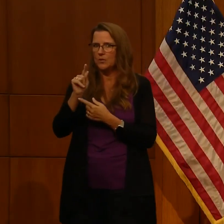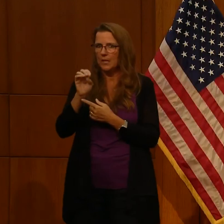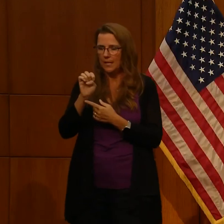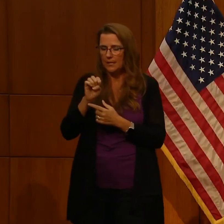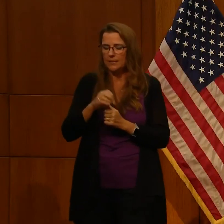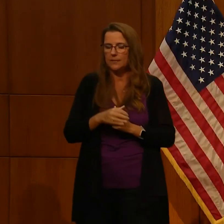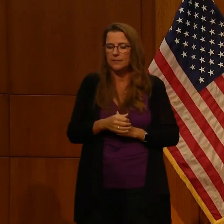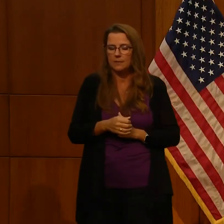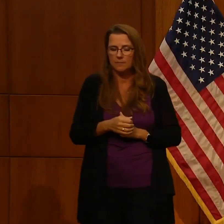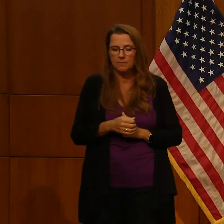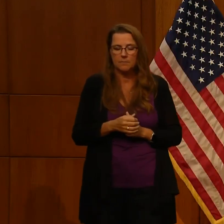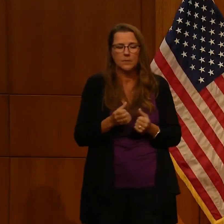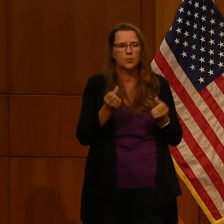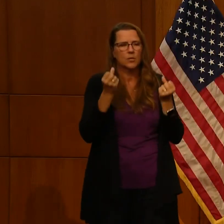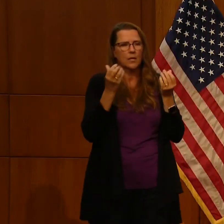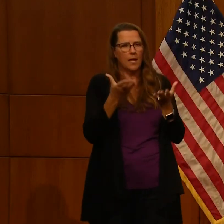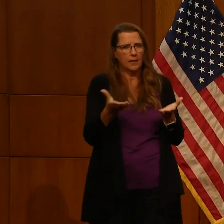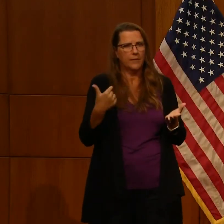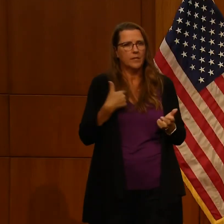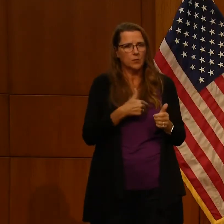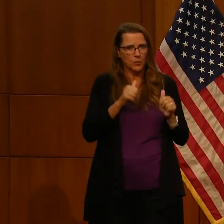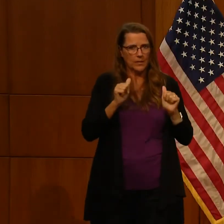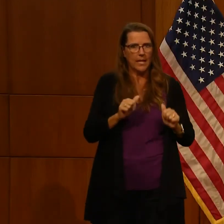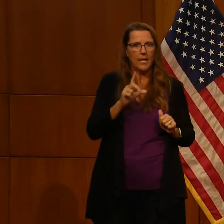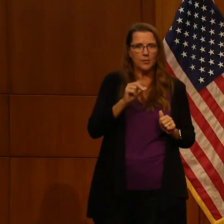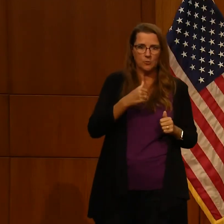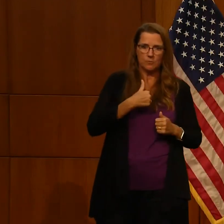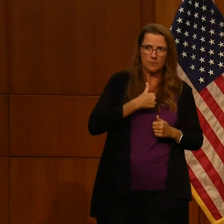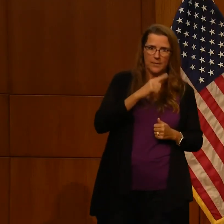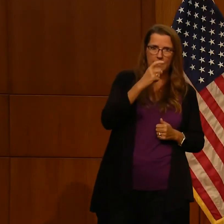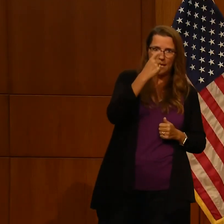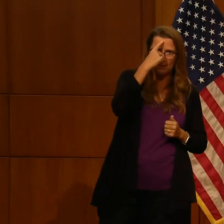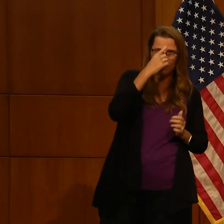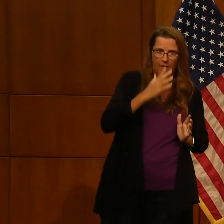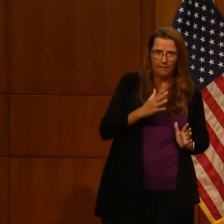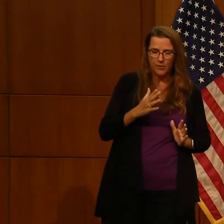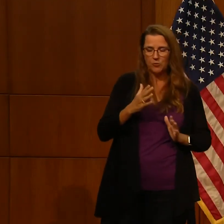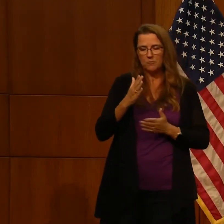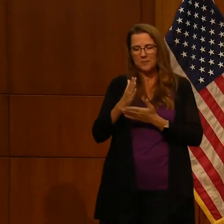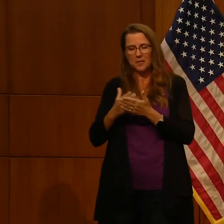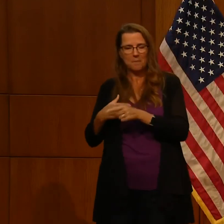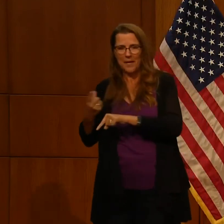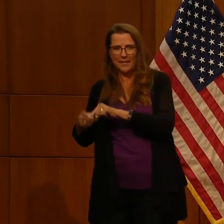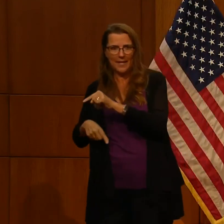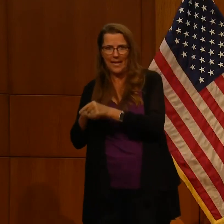ALL GOOD QUESTIONS, KATE AND I THINK THERE ARE A LOT OF THINGS